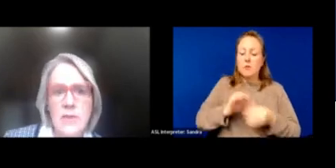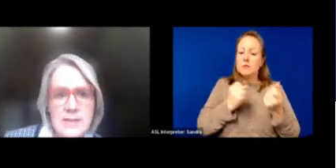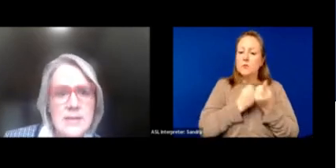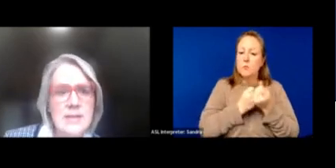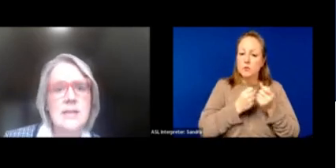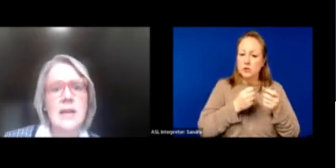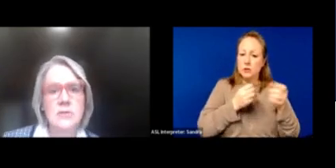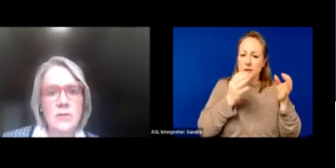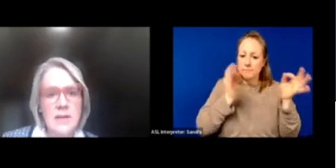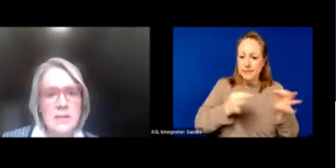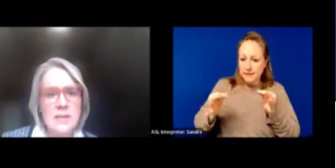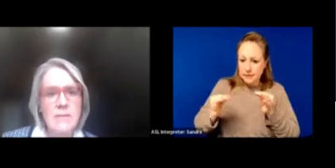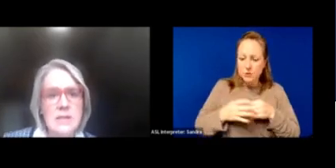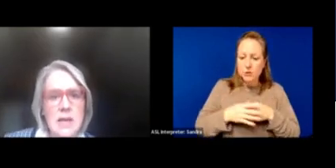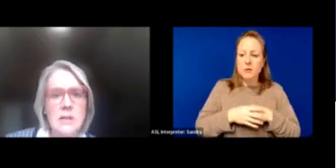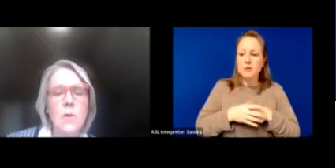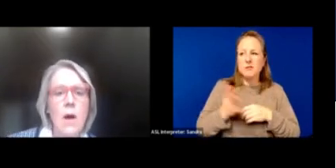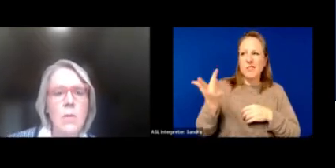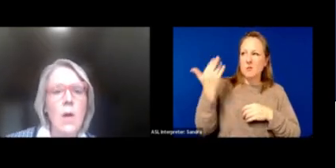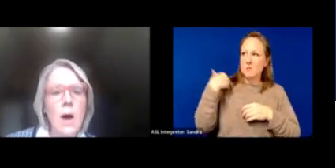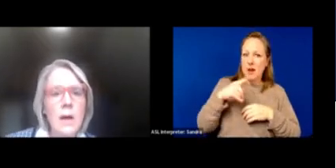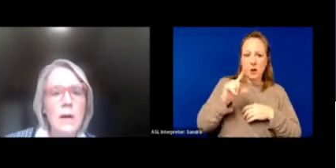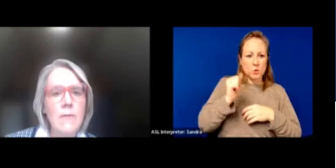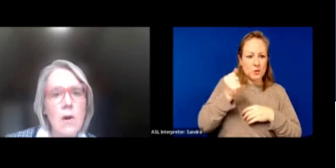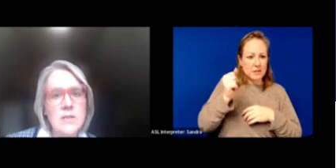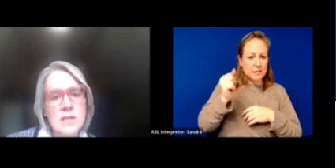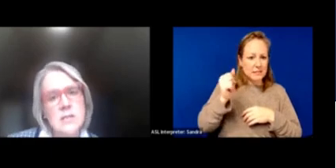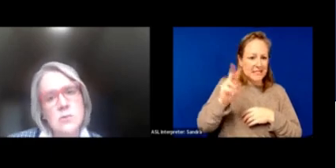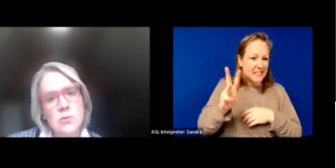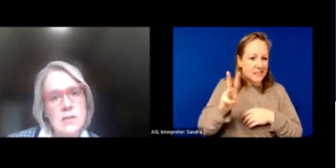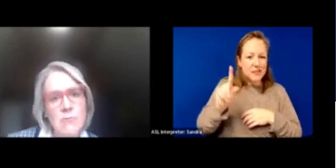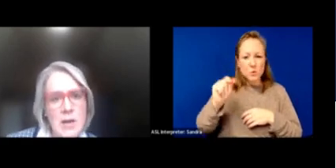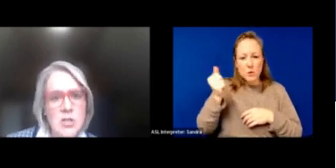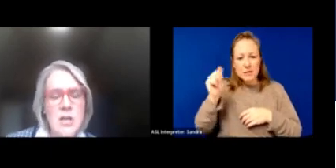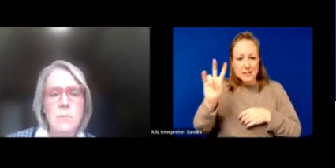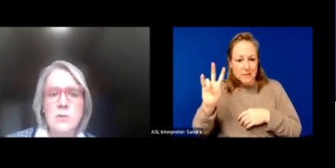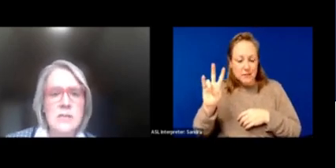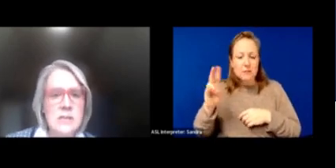2016 2017. So a lot of our systems transformation, person